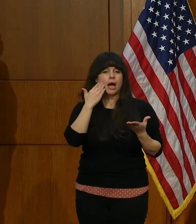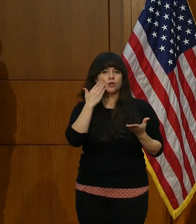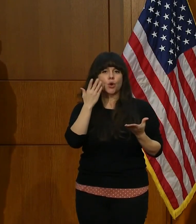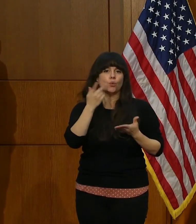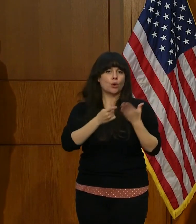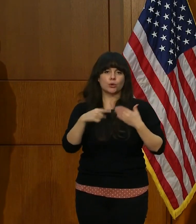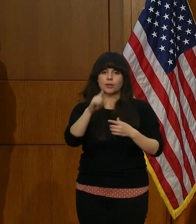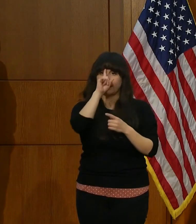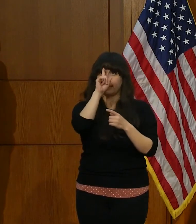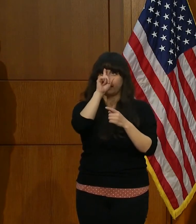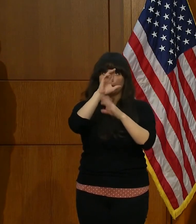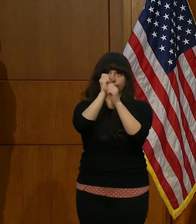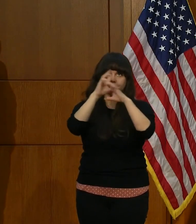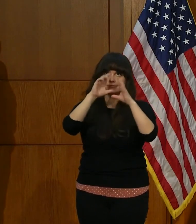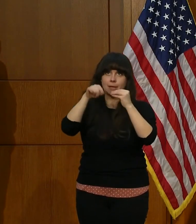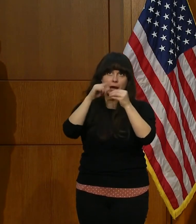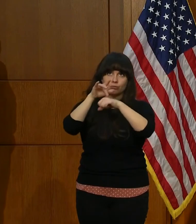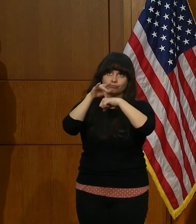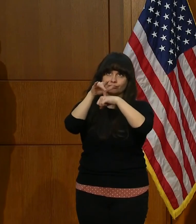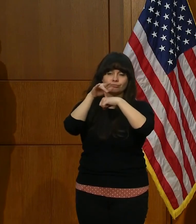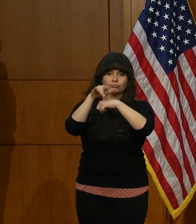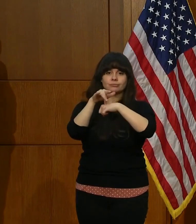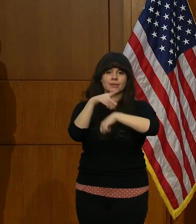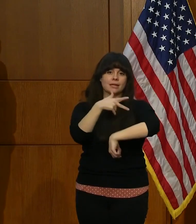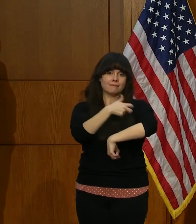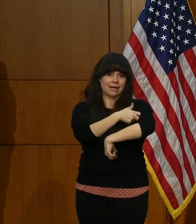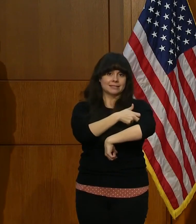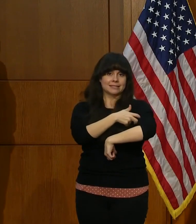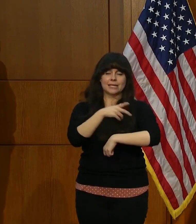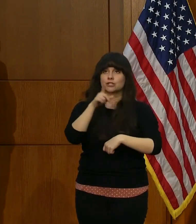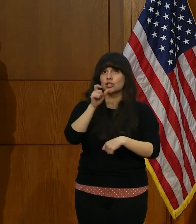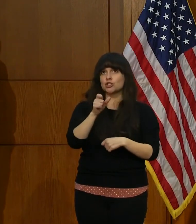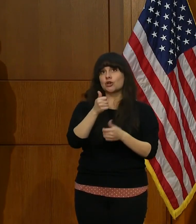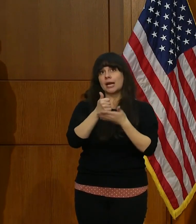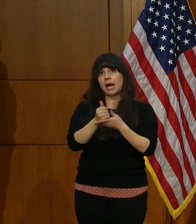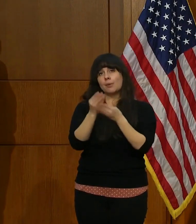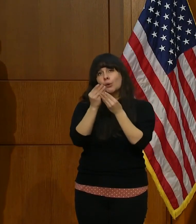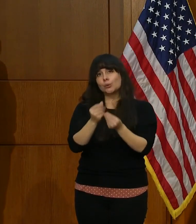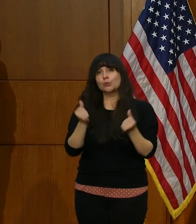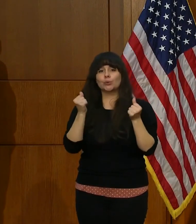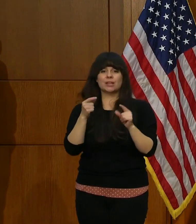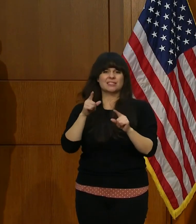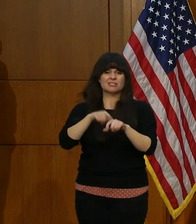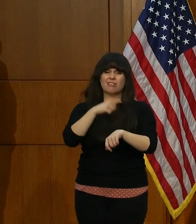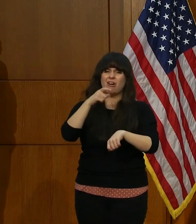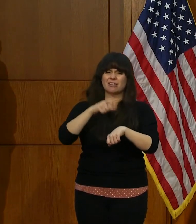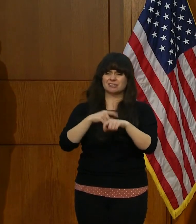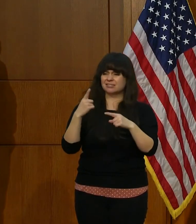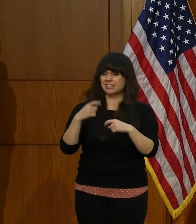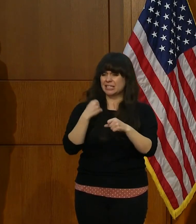WANT TO SAY WHAT IS ON EVERYONE'S MIND. VACCINES. ARE